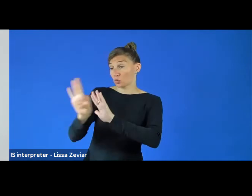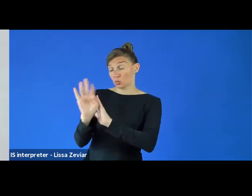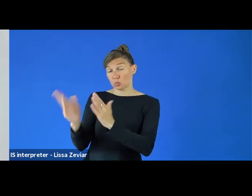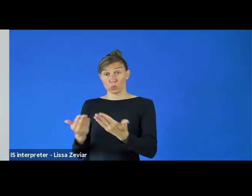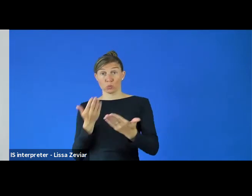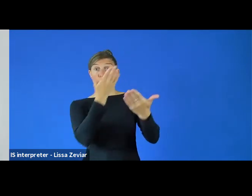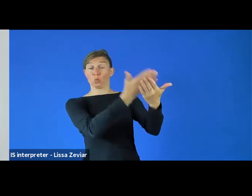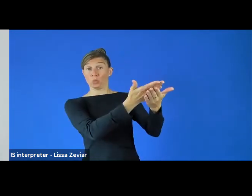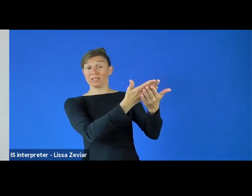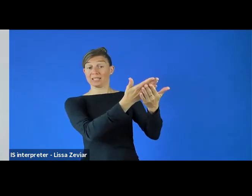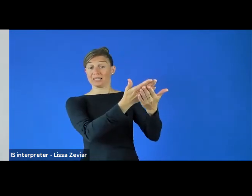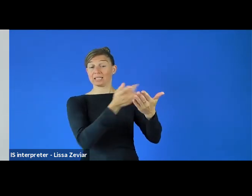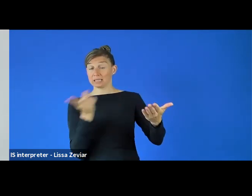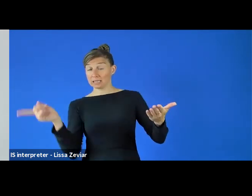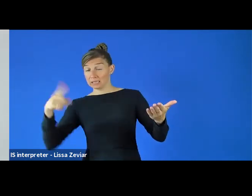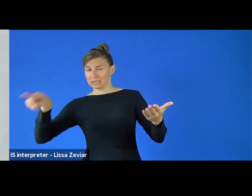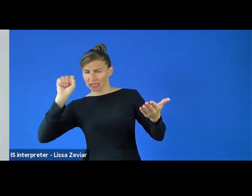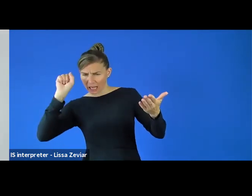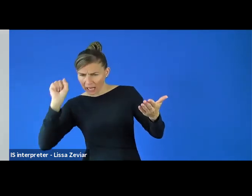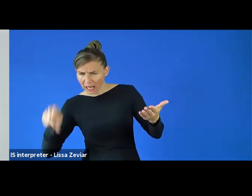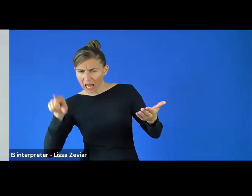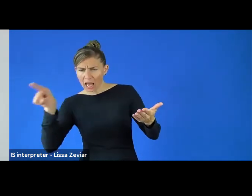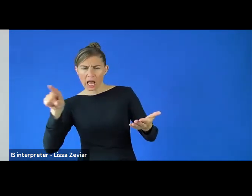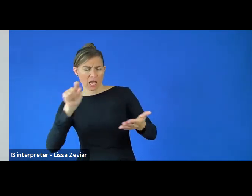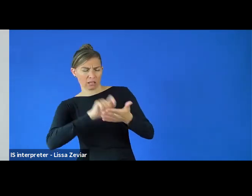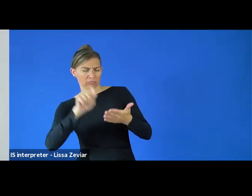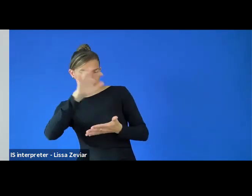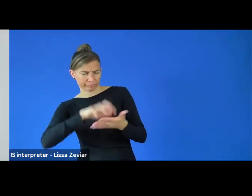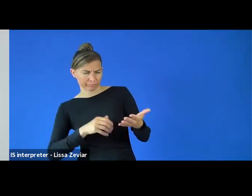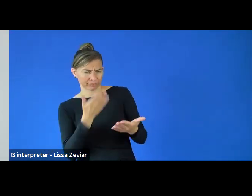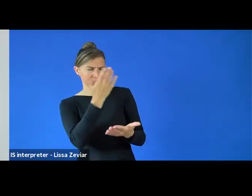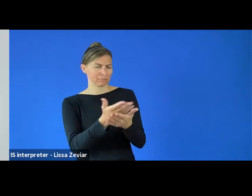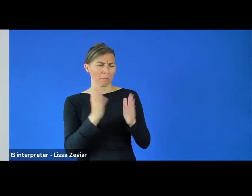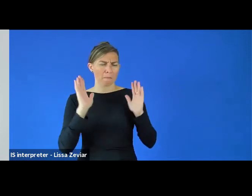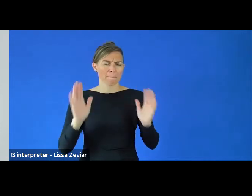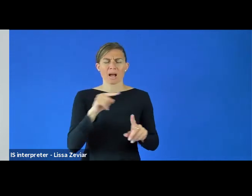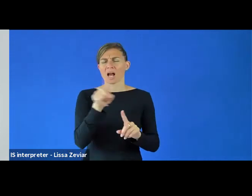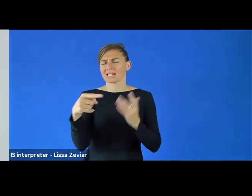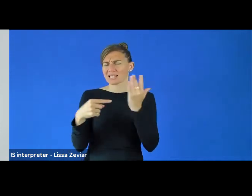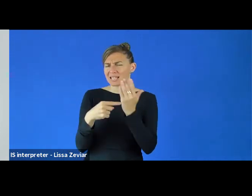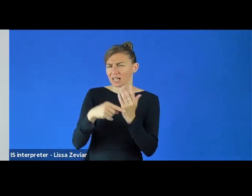because obviously, this requires a lot of expertise, technical knowledge in the different domains,